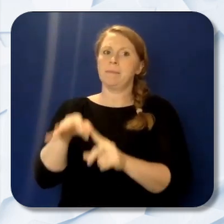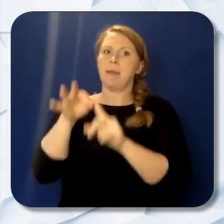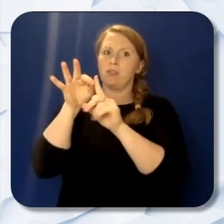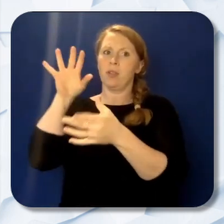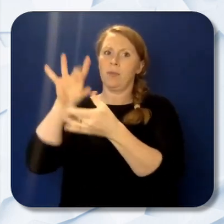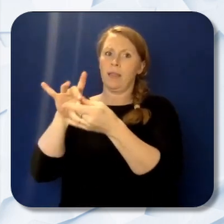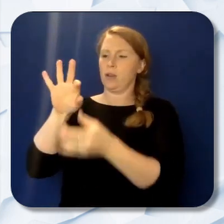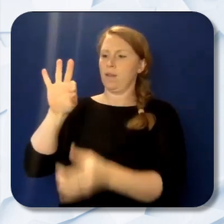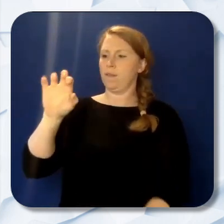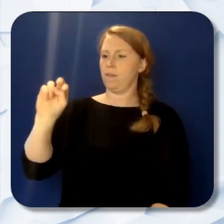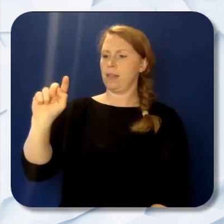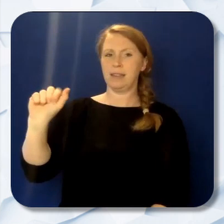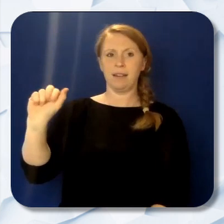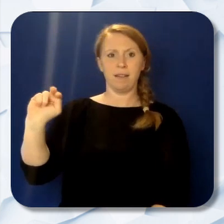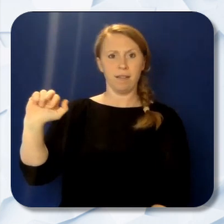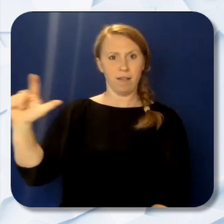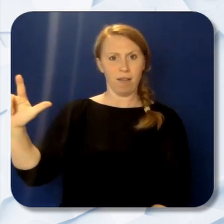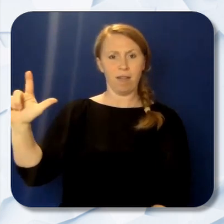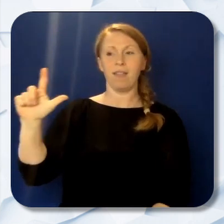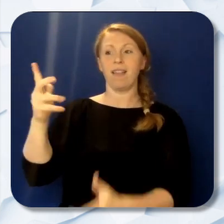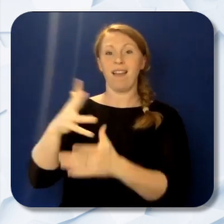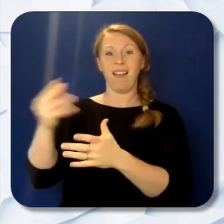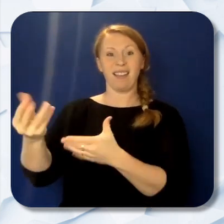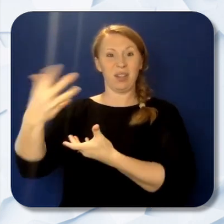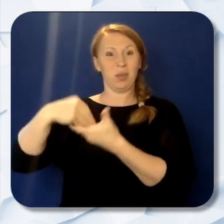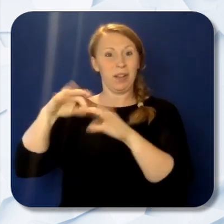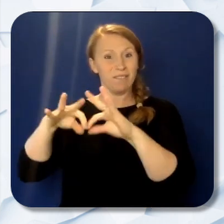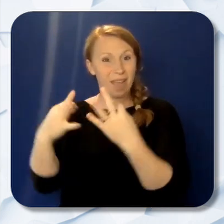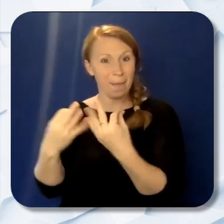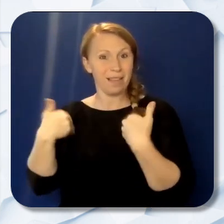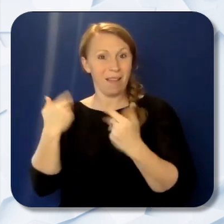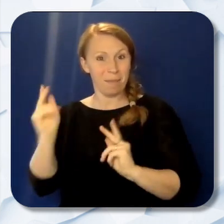engaging youth and families. Um on ways to promote more education and prevention. So, thanks again.